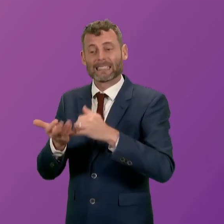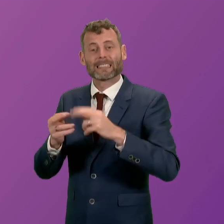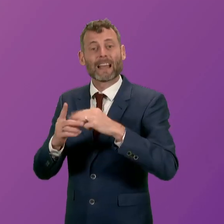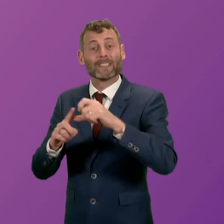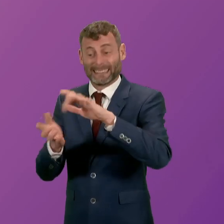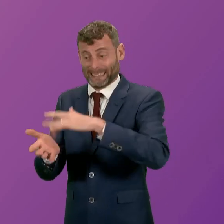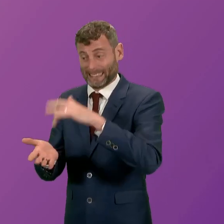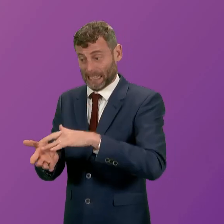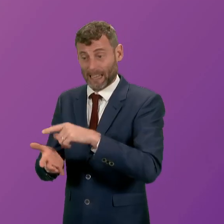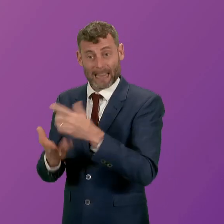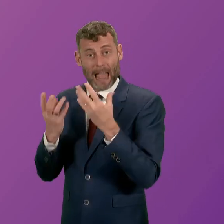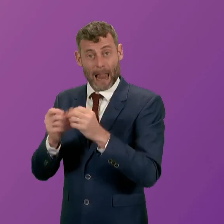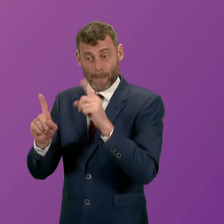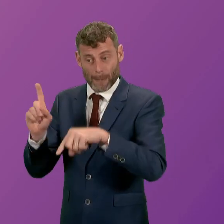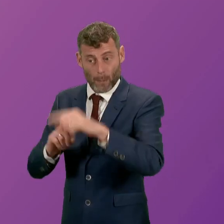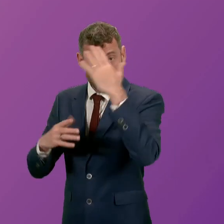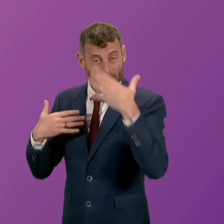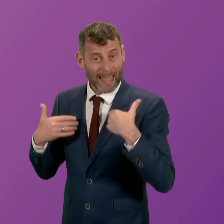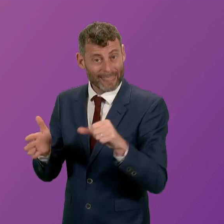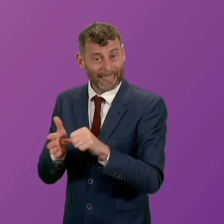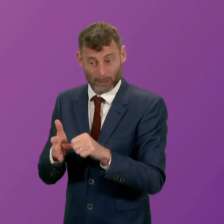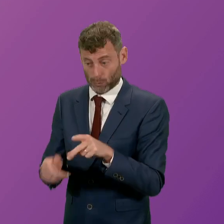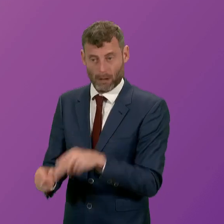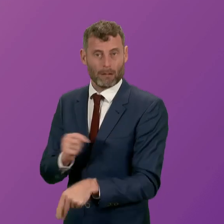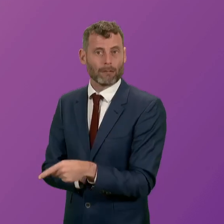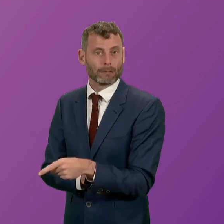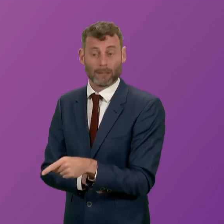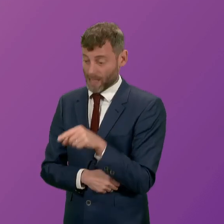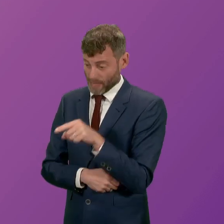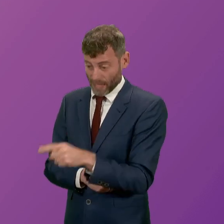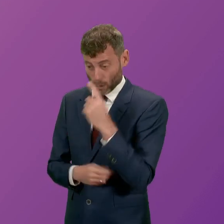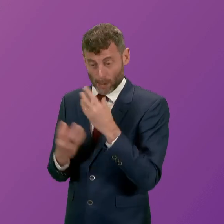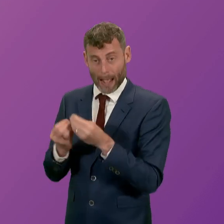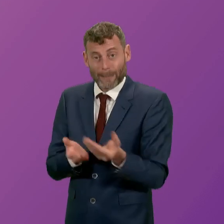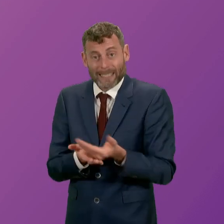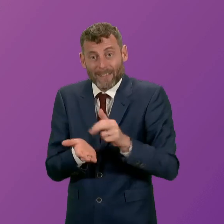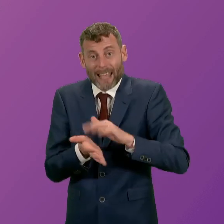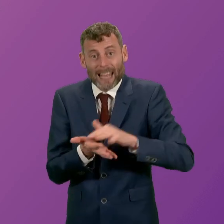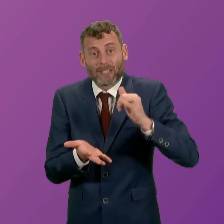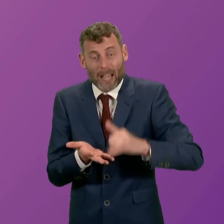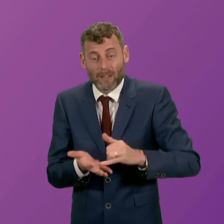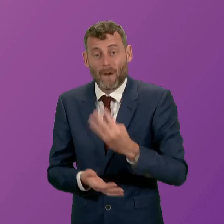issues and is estimated to save the NHS up to £4.4 million in hospital admissions.